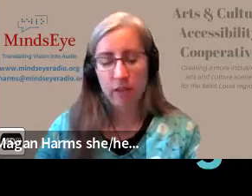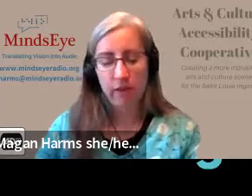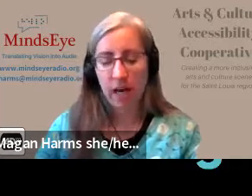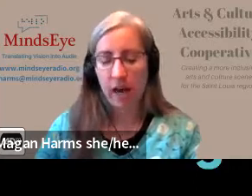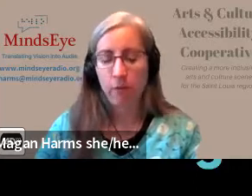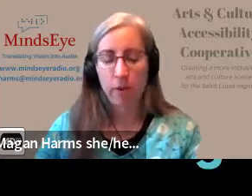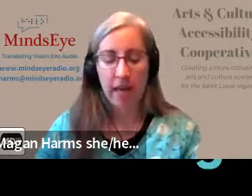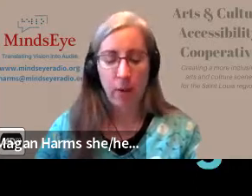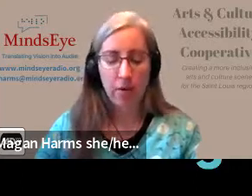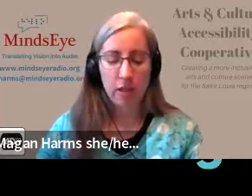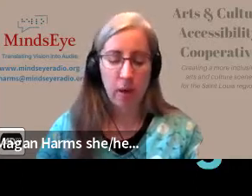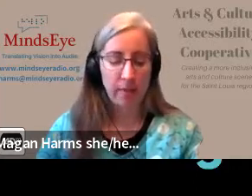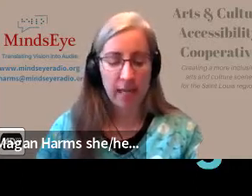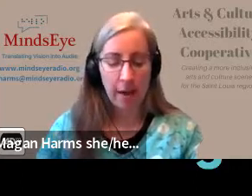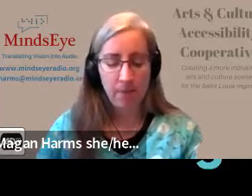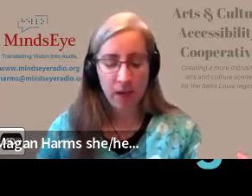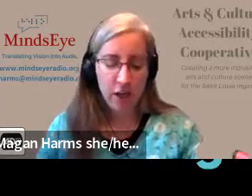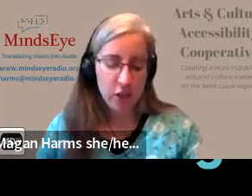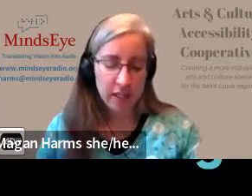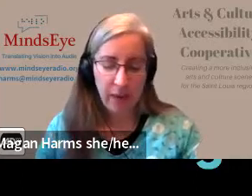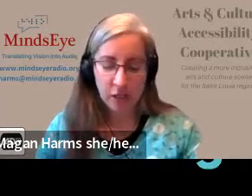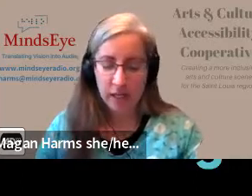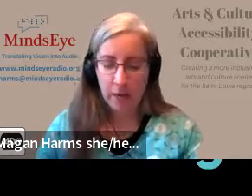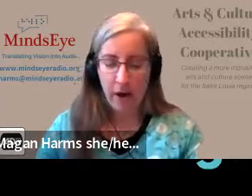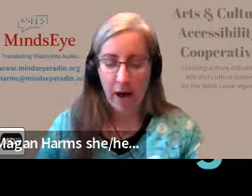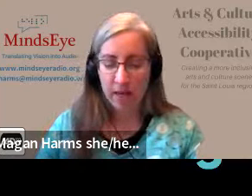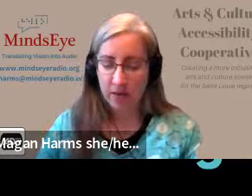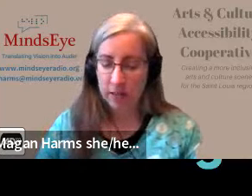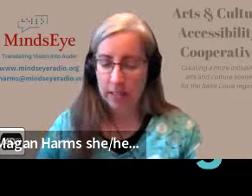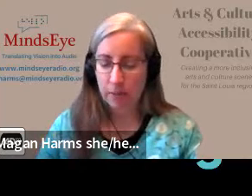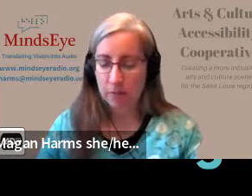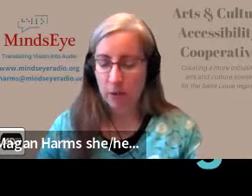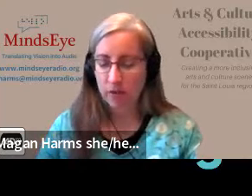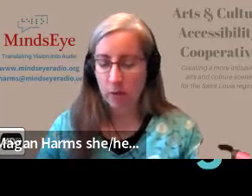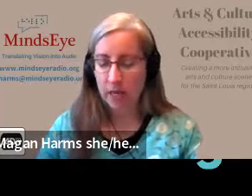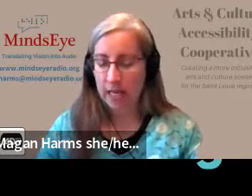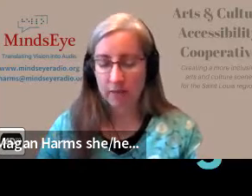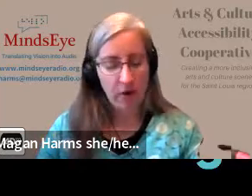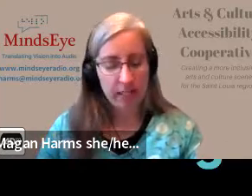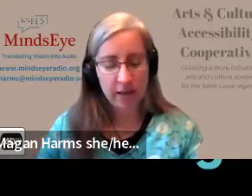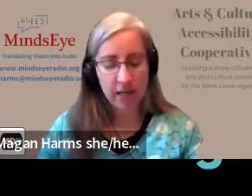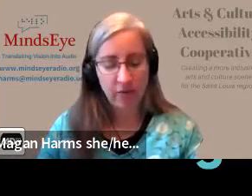of its kind for the gateway region YMCA . She spends most of her weekends gathering